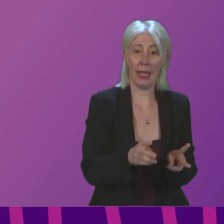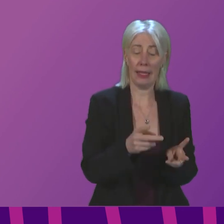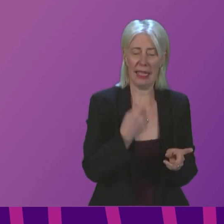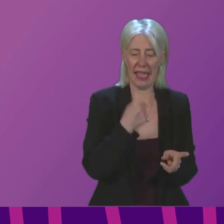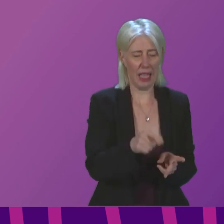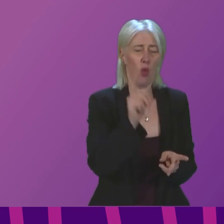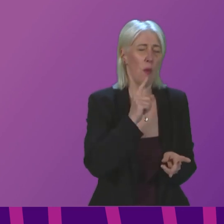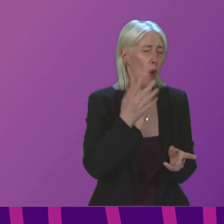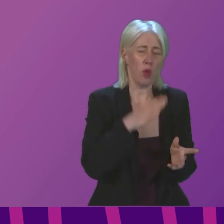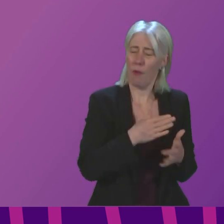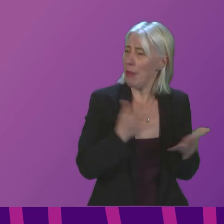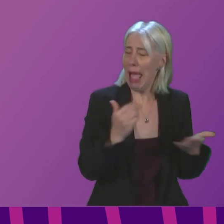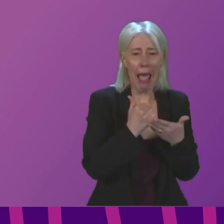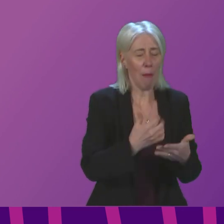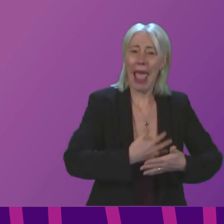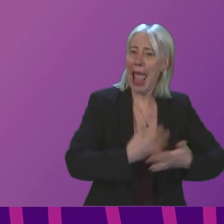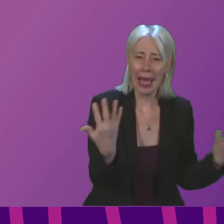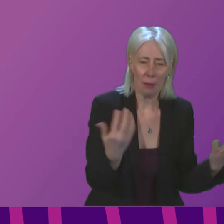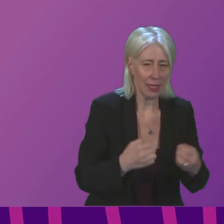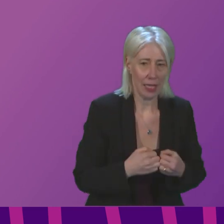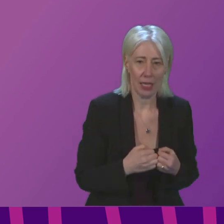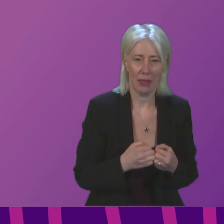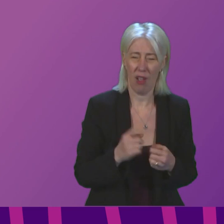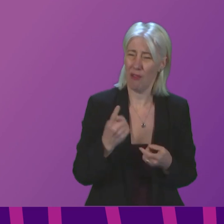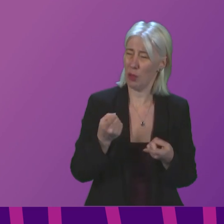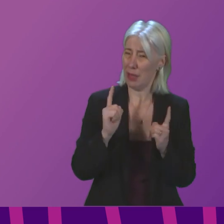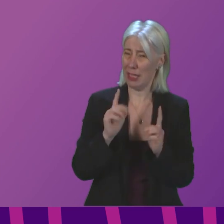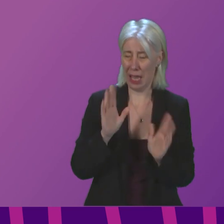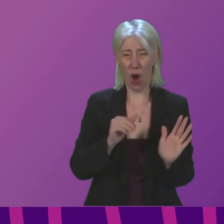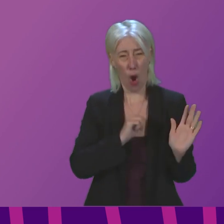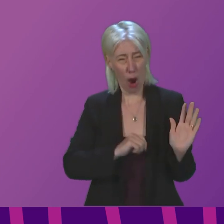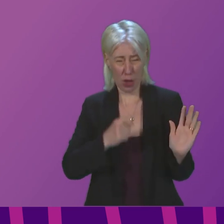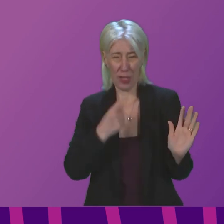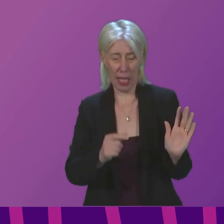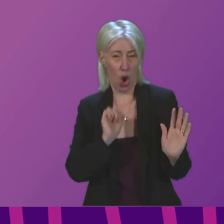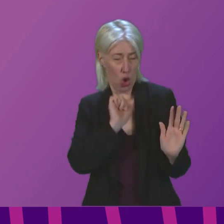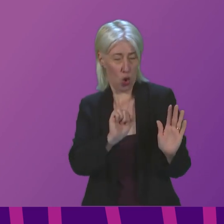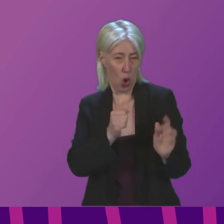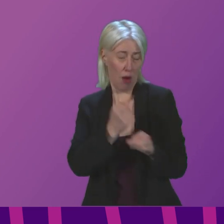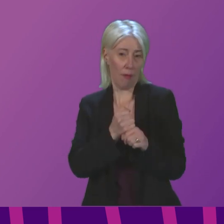Can the First Minister honestly say that her Government’s approach to justice is keeping